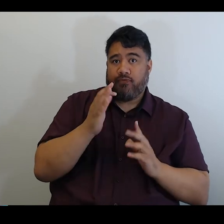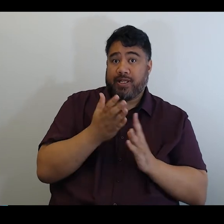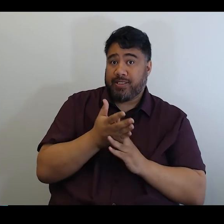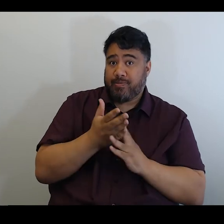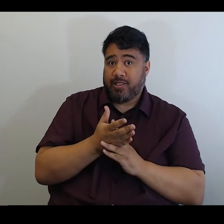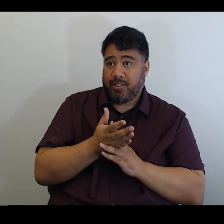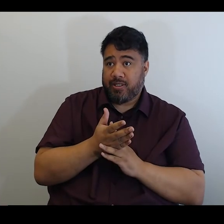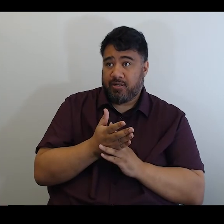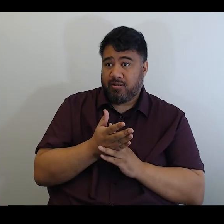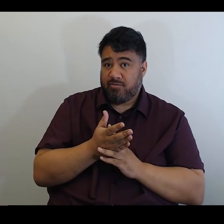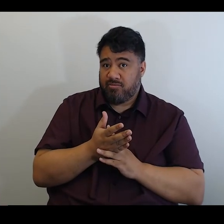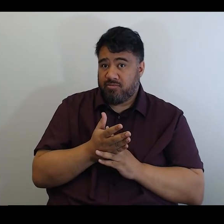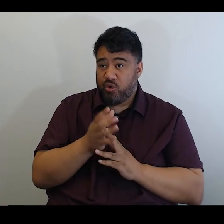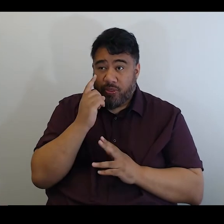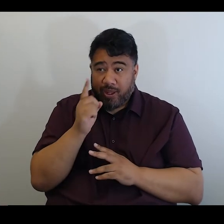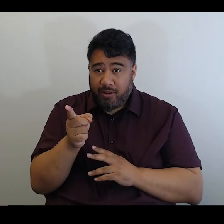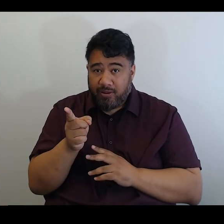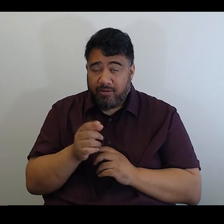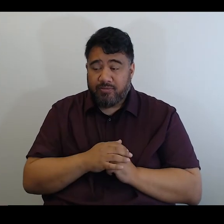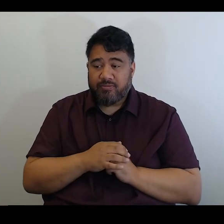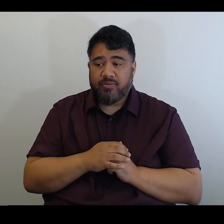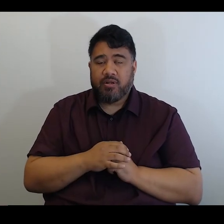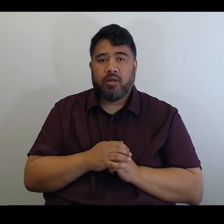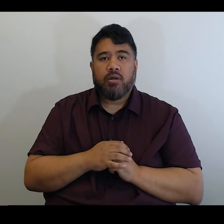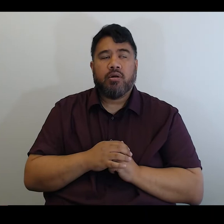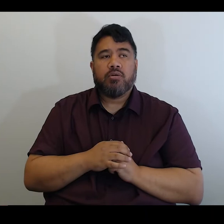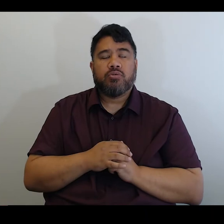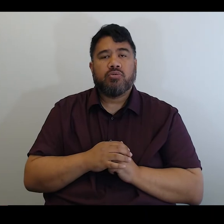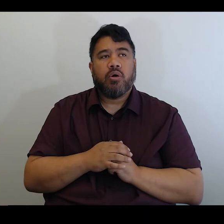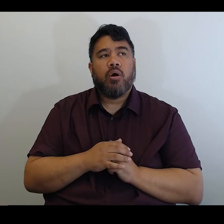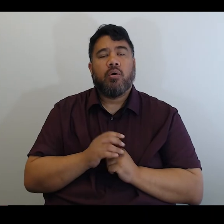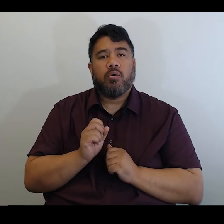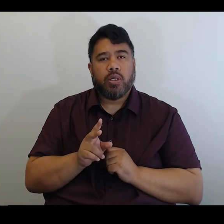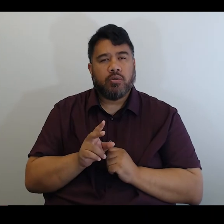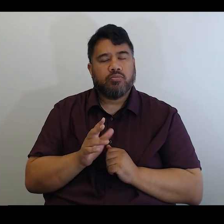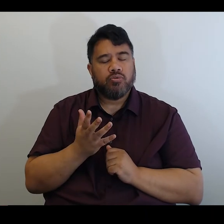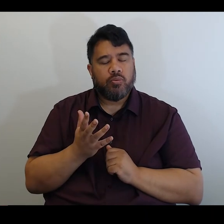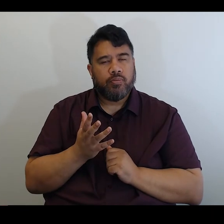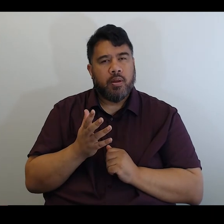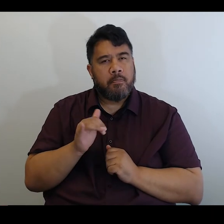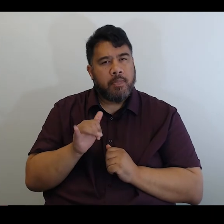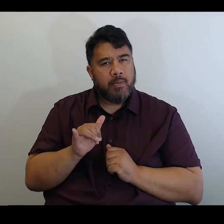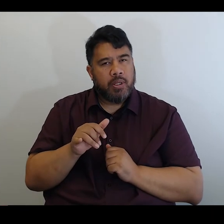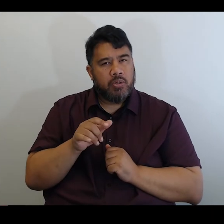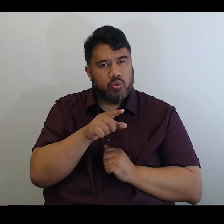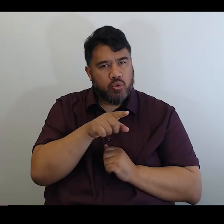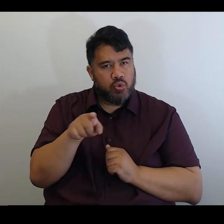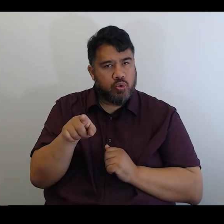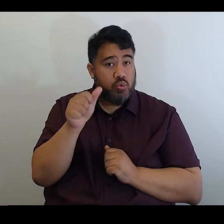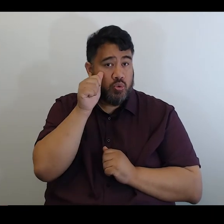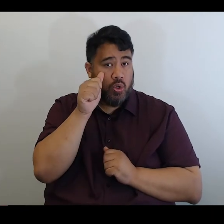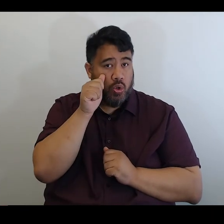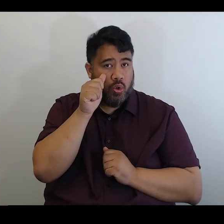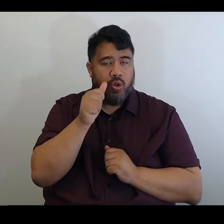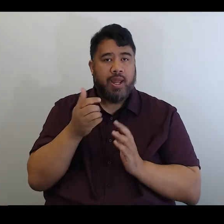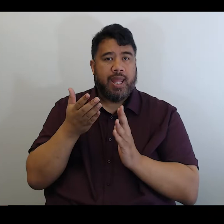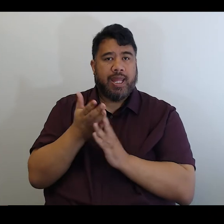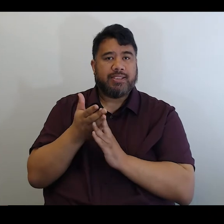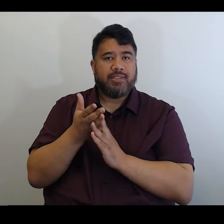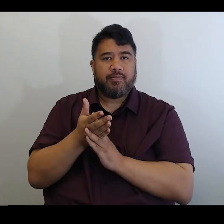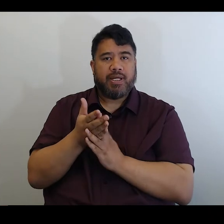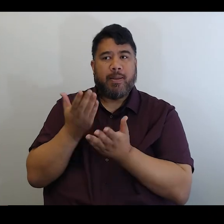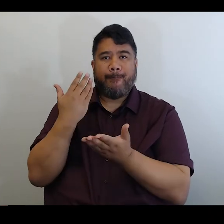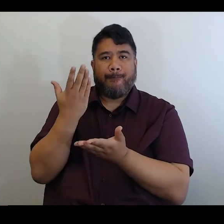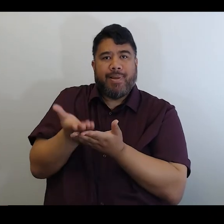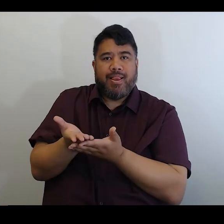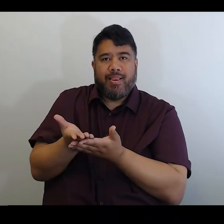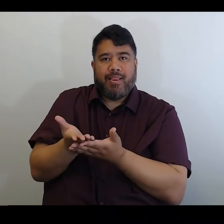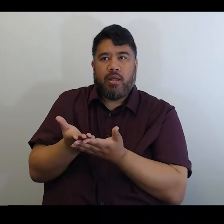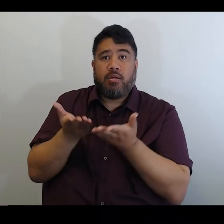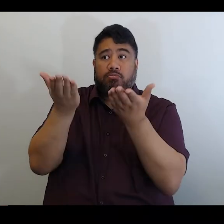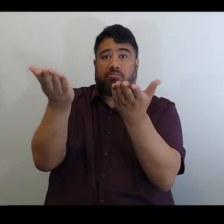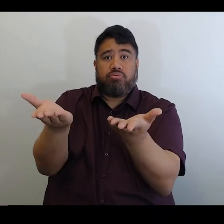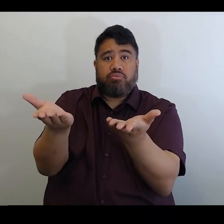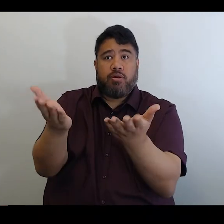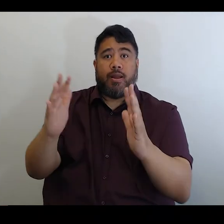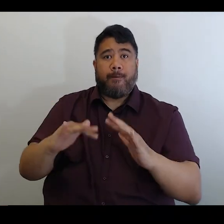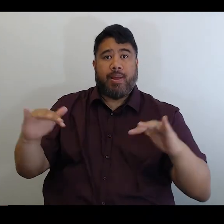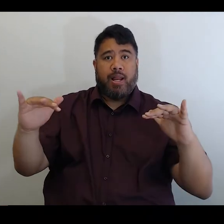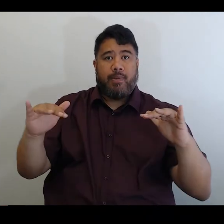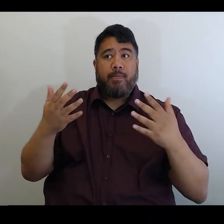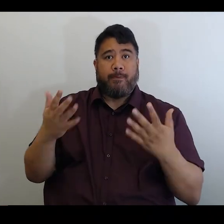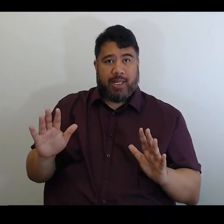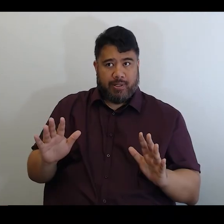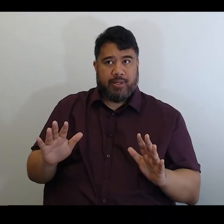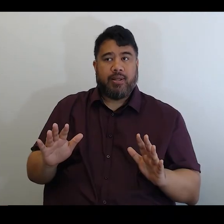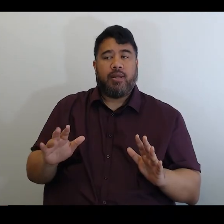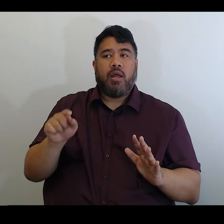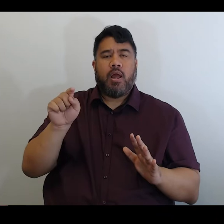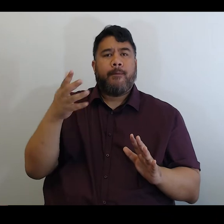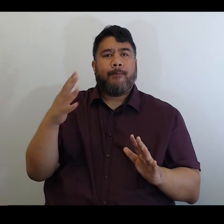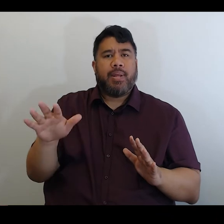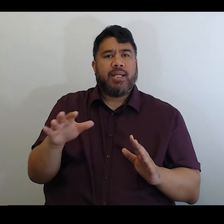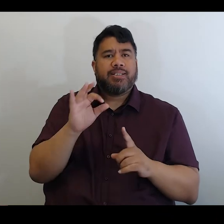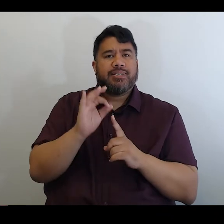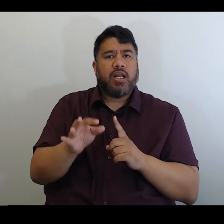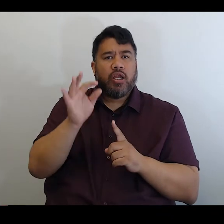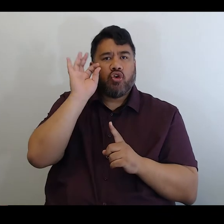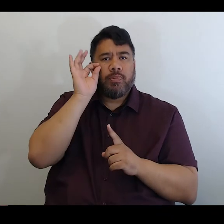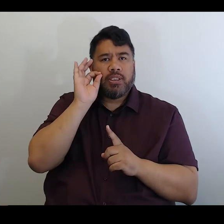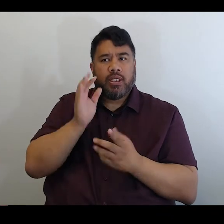So, people may be aware of the accessibility legislation that is before Parliament at the moment. It's just been through it’s select committee stages.